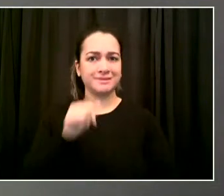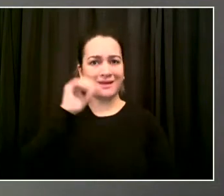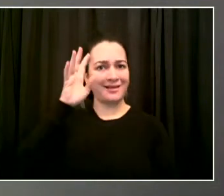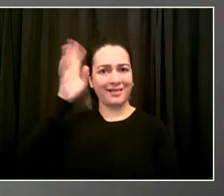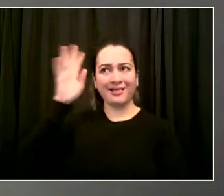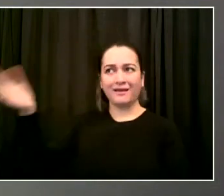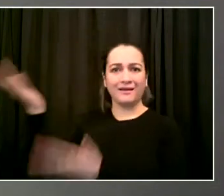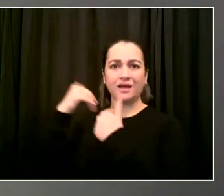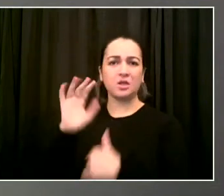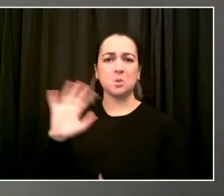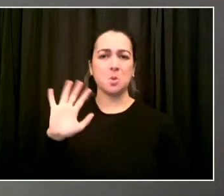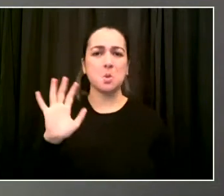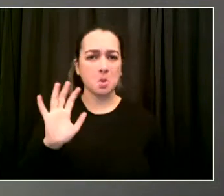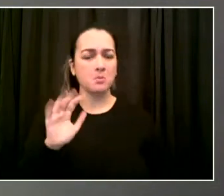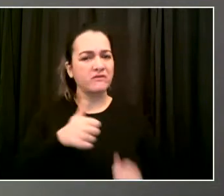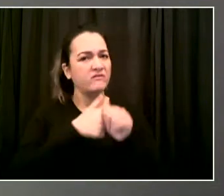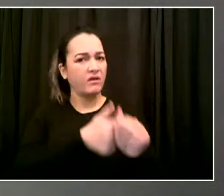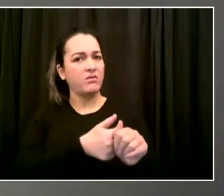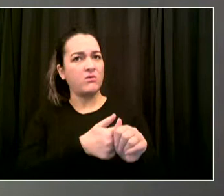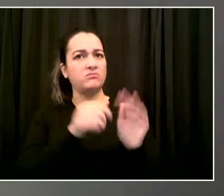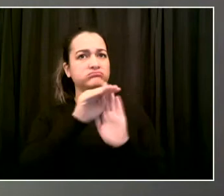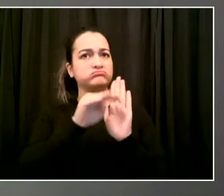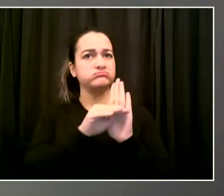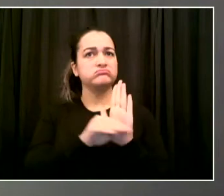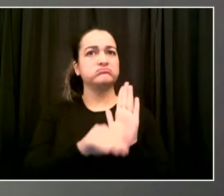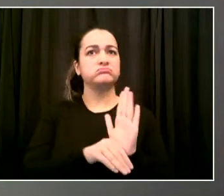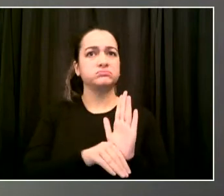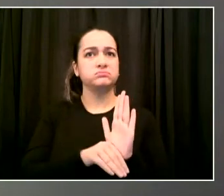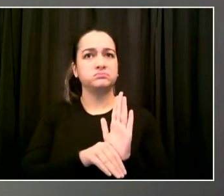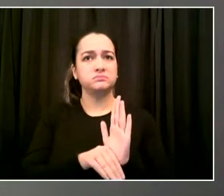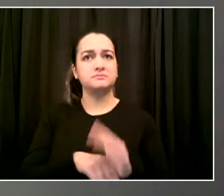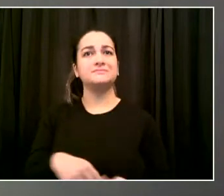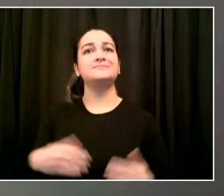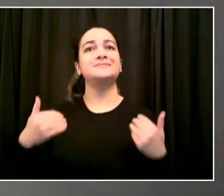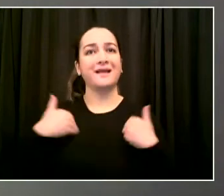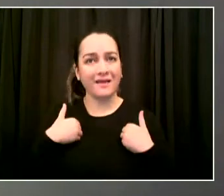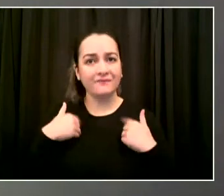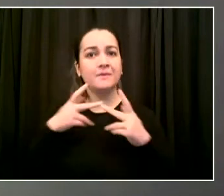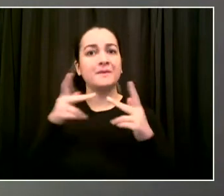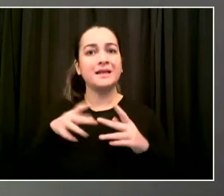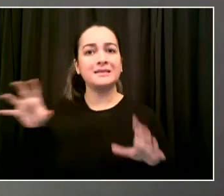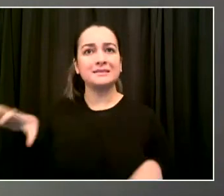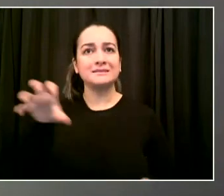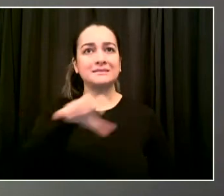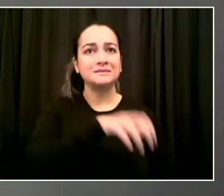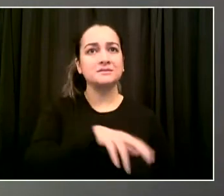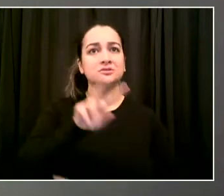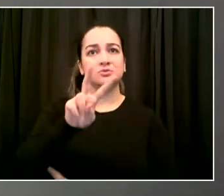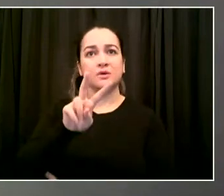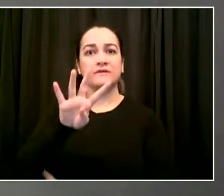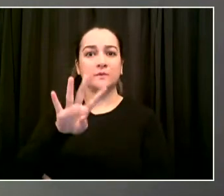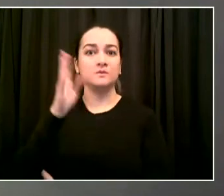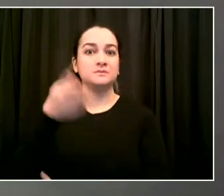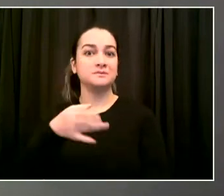THAT YOU HAVE SET UP, THAT ISN'N' TEVEN A PROBLEM BECAUSE THEY CAN KEEP